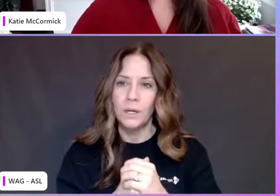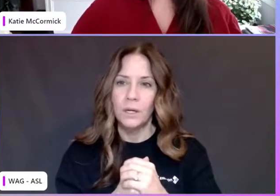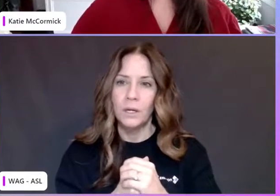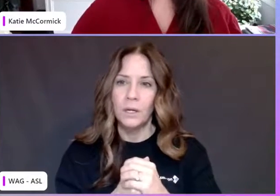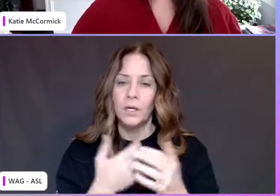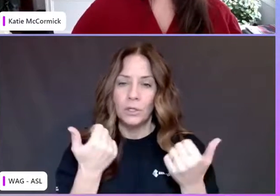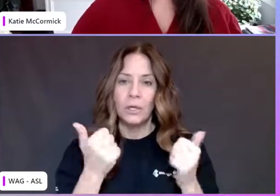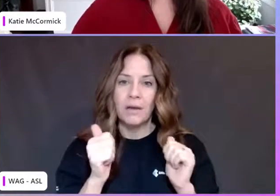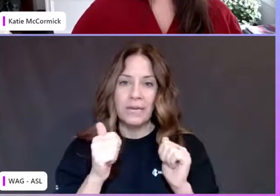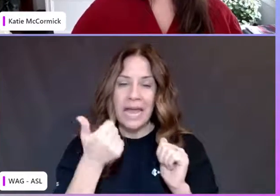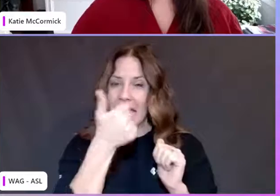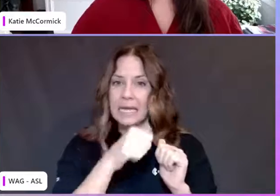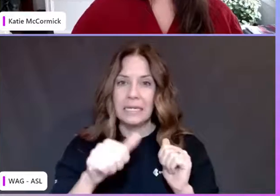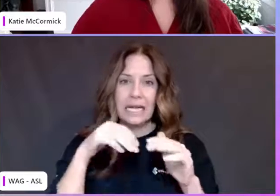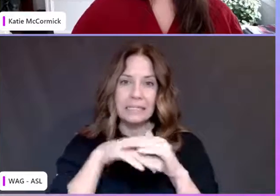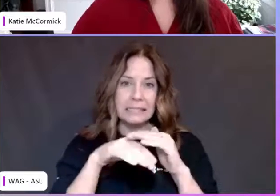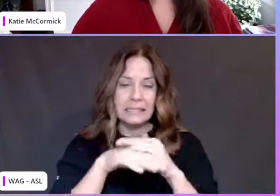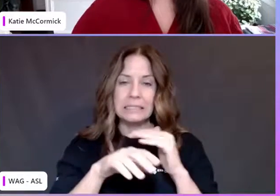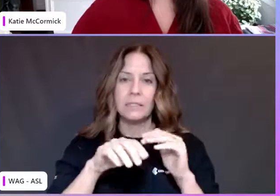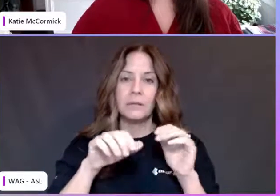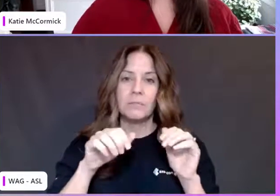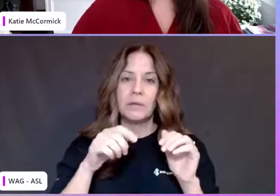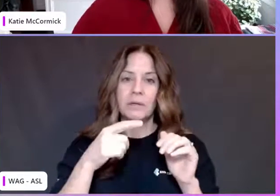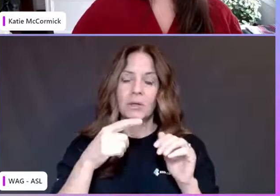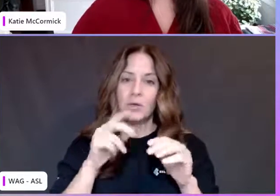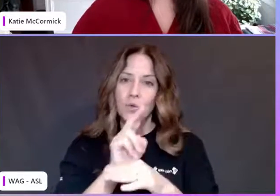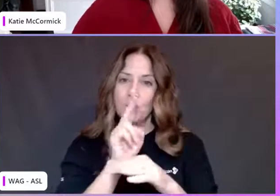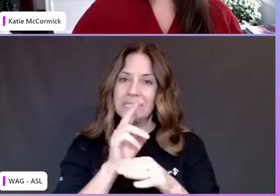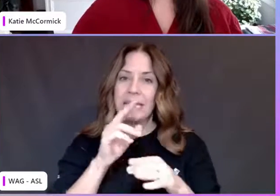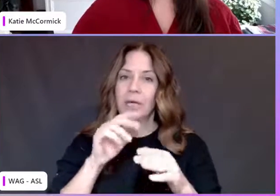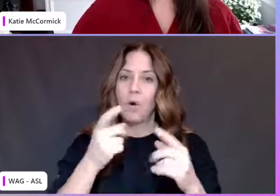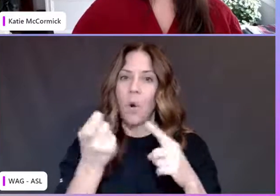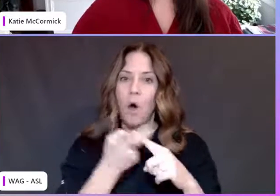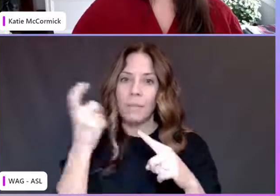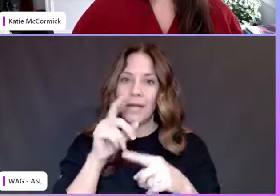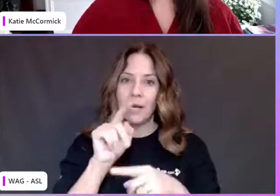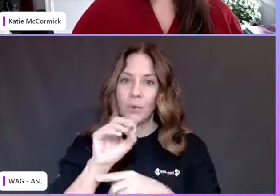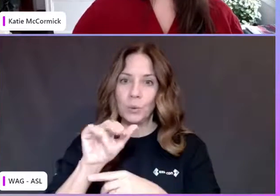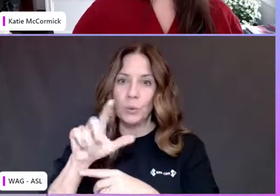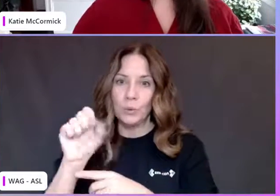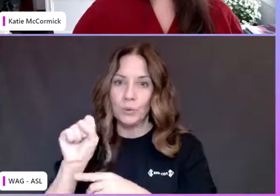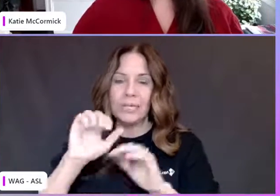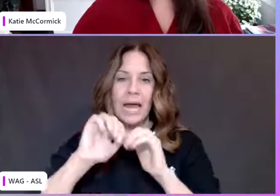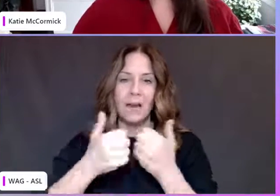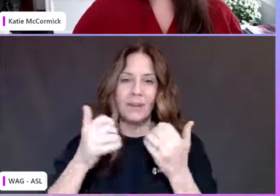system for customer feedback groups. [Heidi Kelly-Gibson] Great pyramid do you track